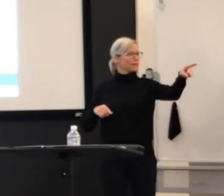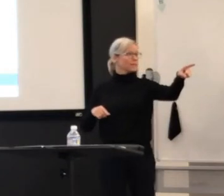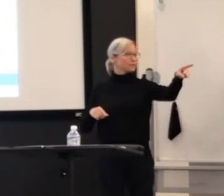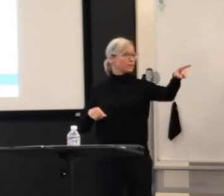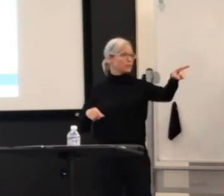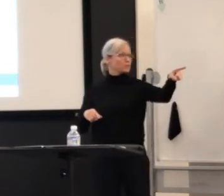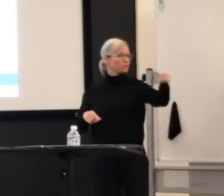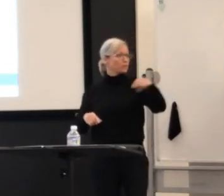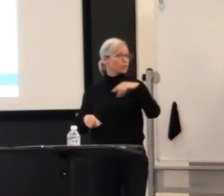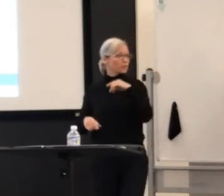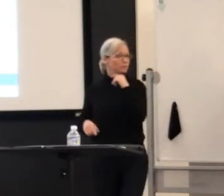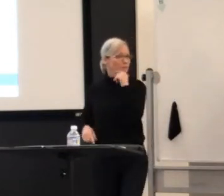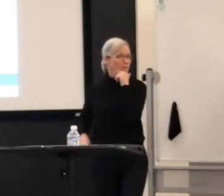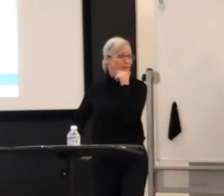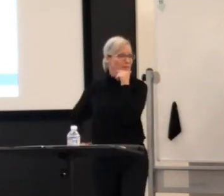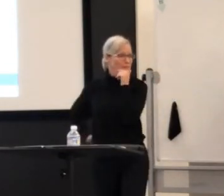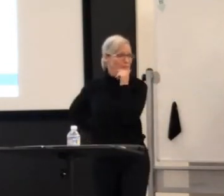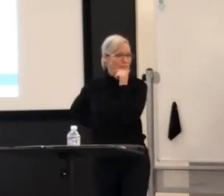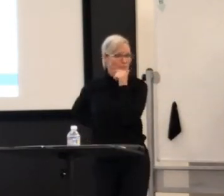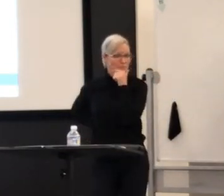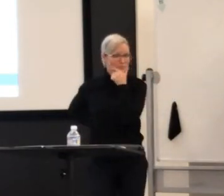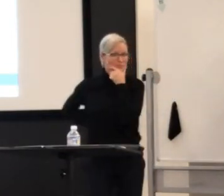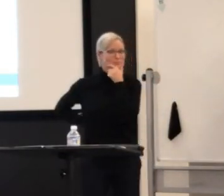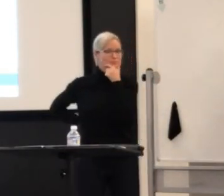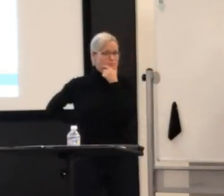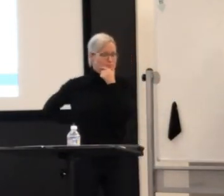[President Cordano] I can answer that question for you. Yes, yes.